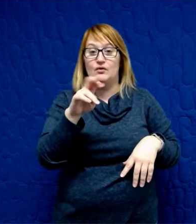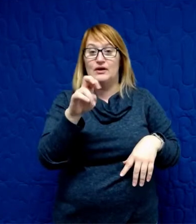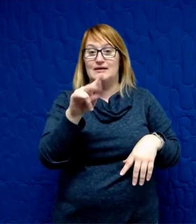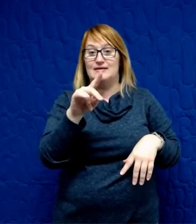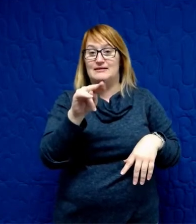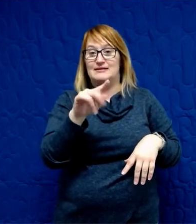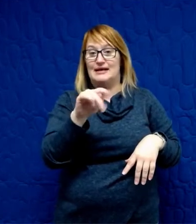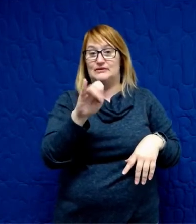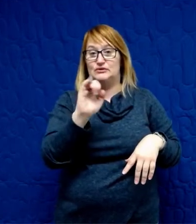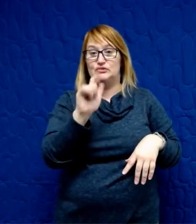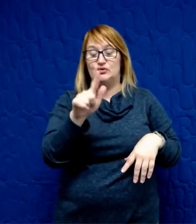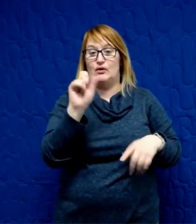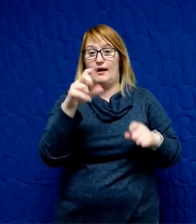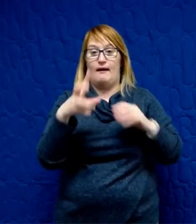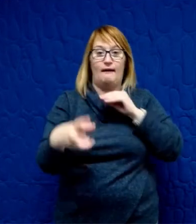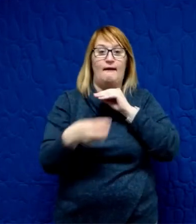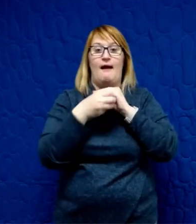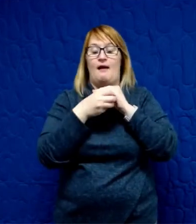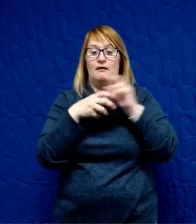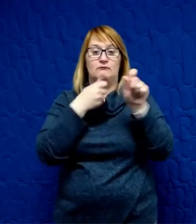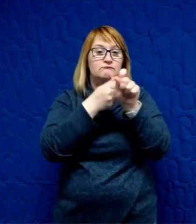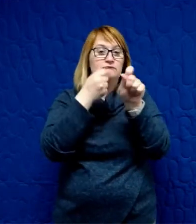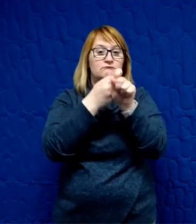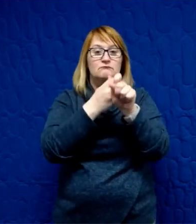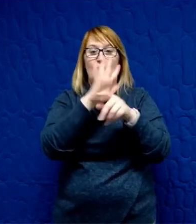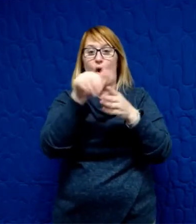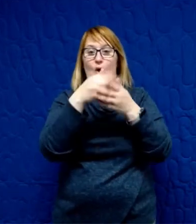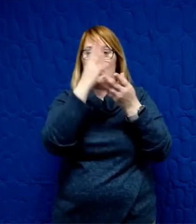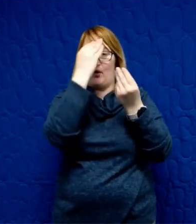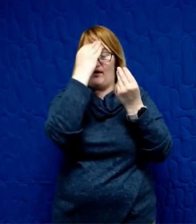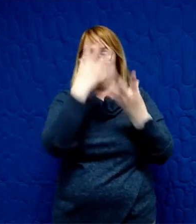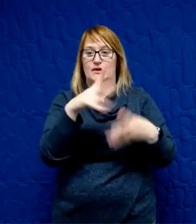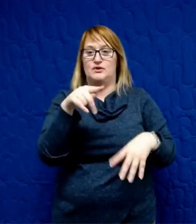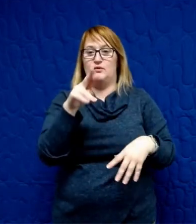now and get those set as you're completing and finalizing your proposal.